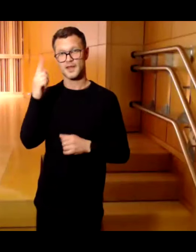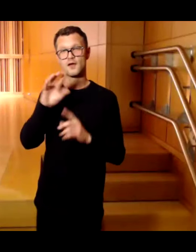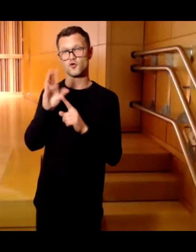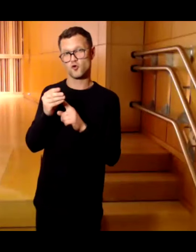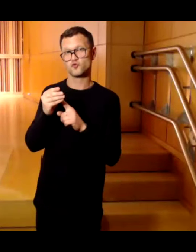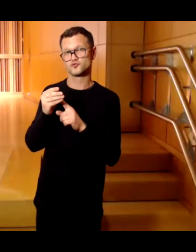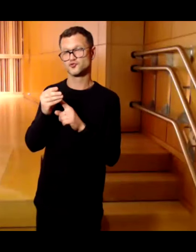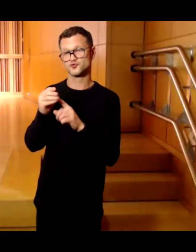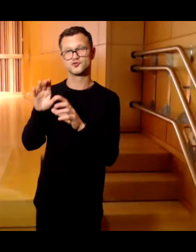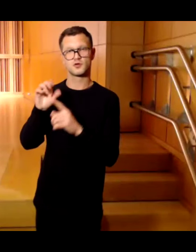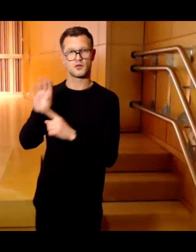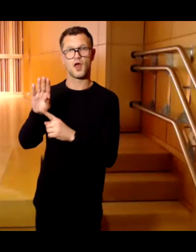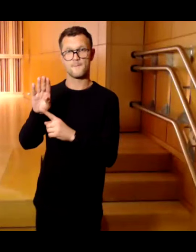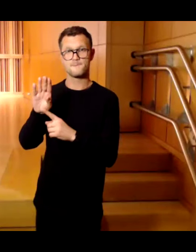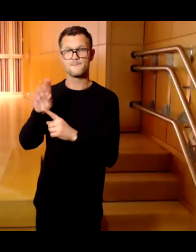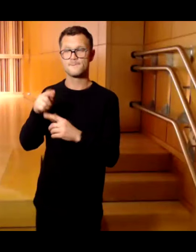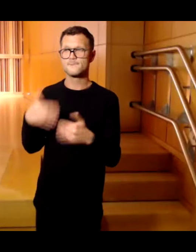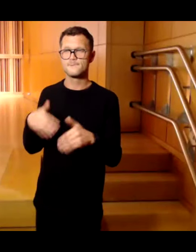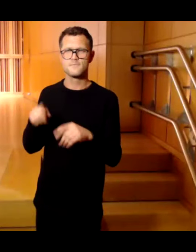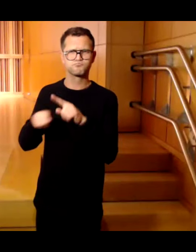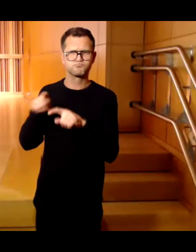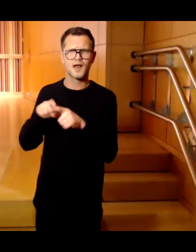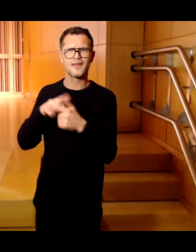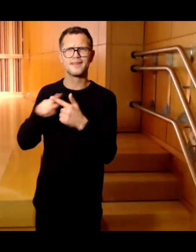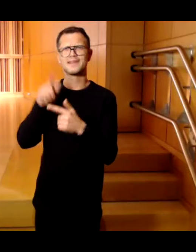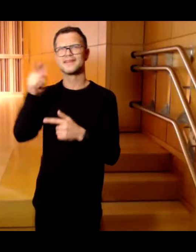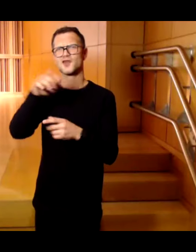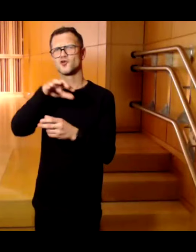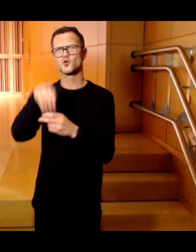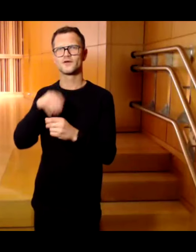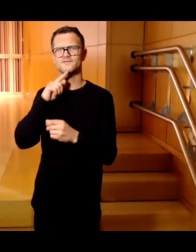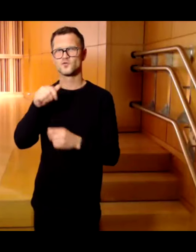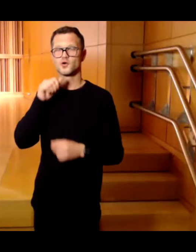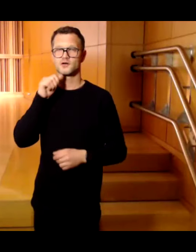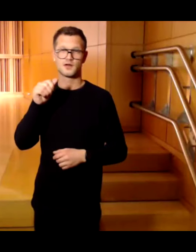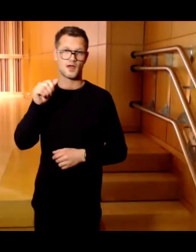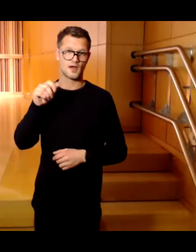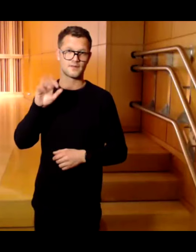The later was included in Delaney's nonfiction collection, Silent Interviews.